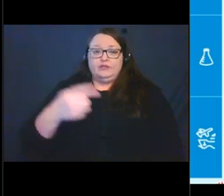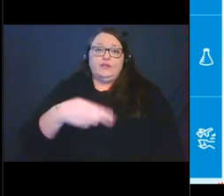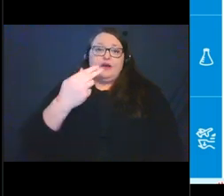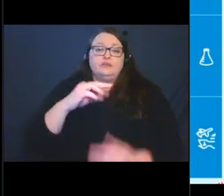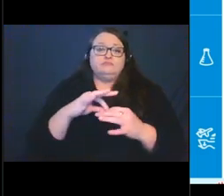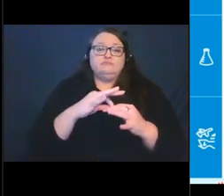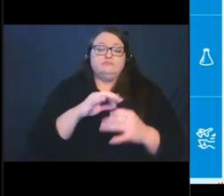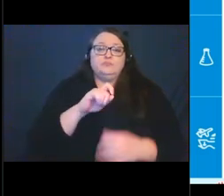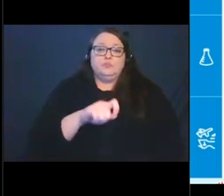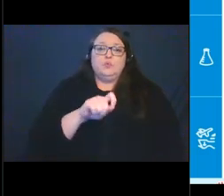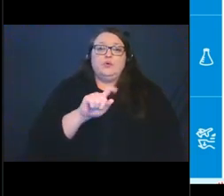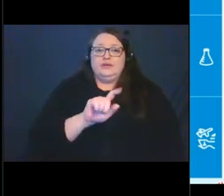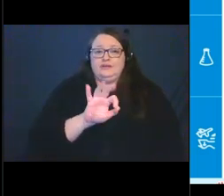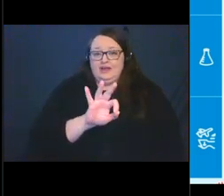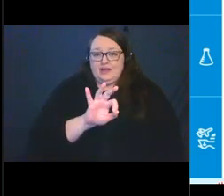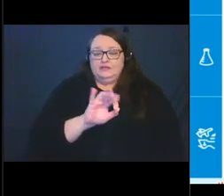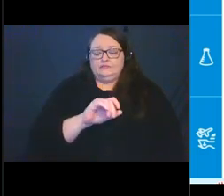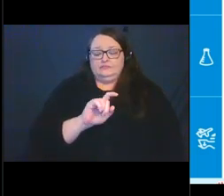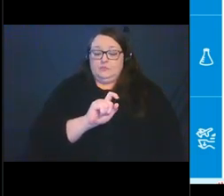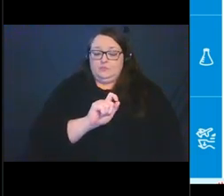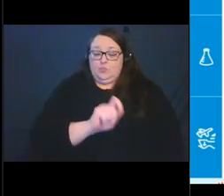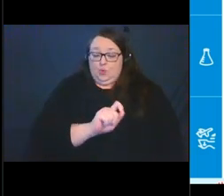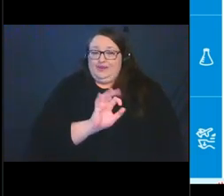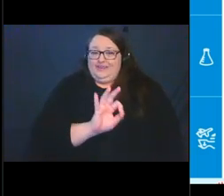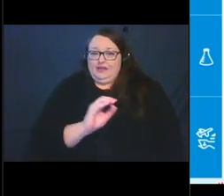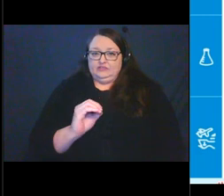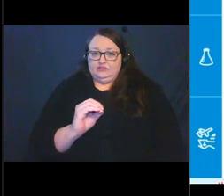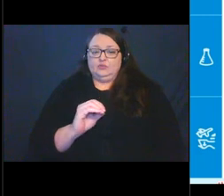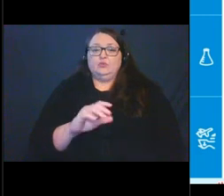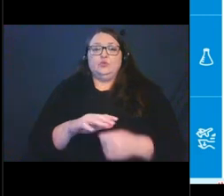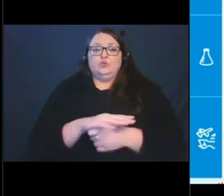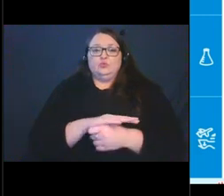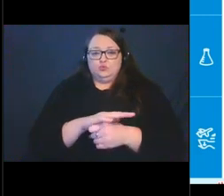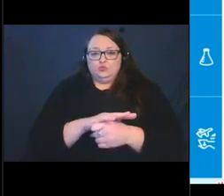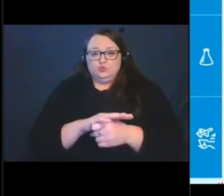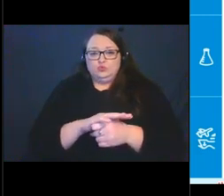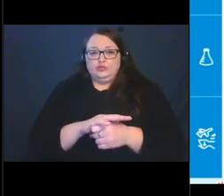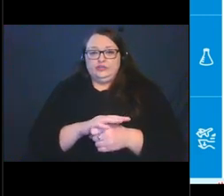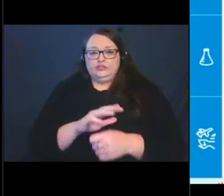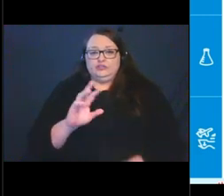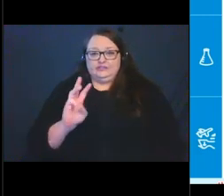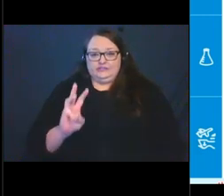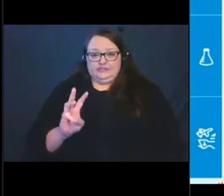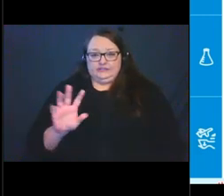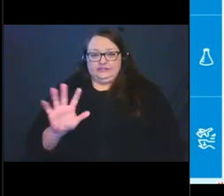0.90 in Region 6. This is a great indicator of the utility of HeatRisk, not just for the big